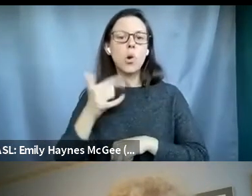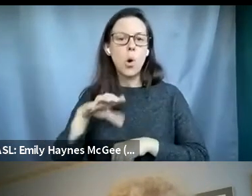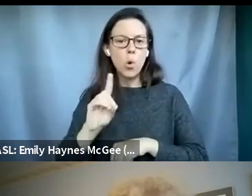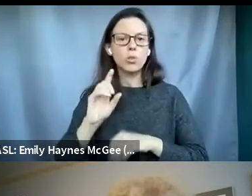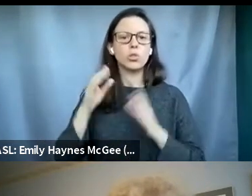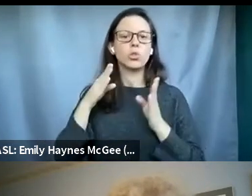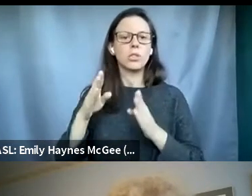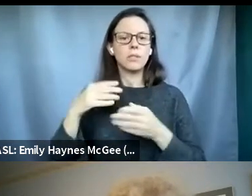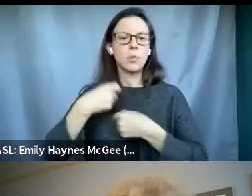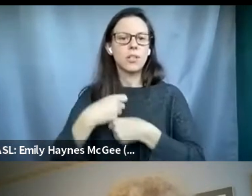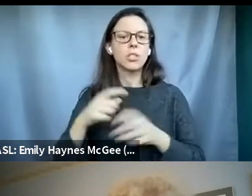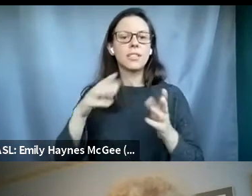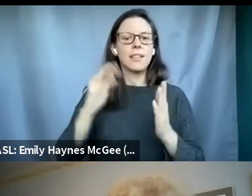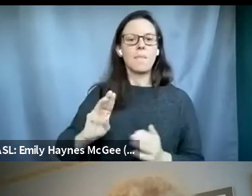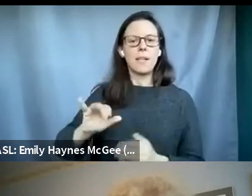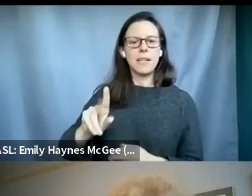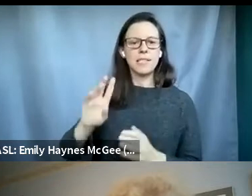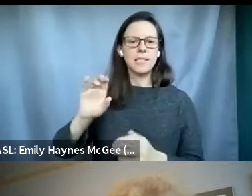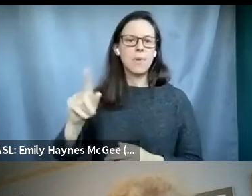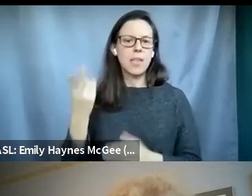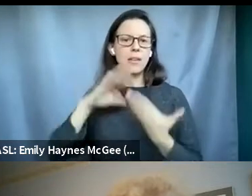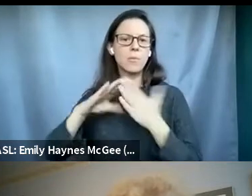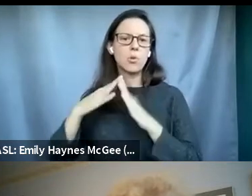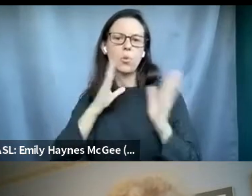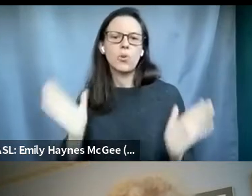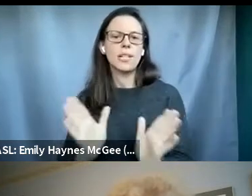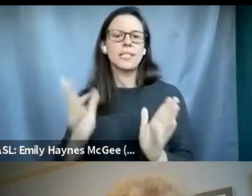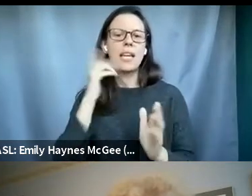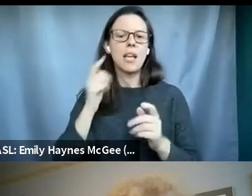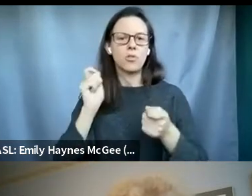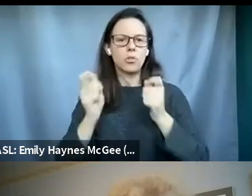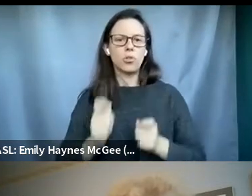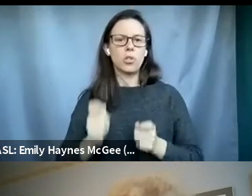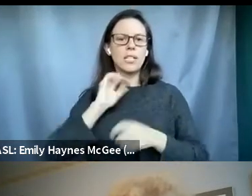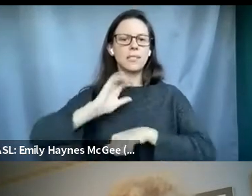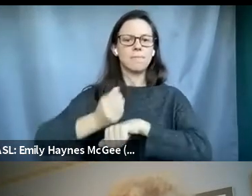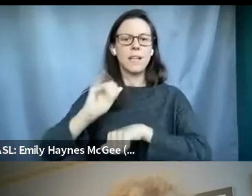Why did we think to bring these beautiful minds together to create this think pro he can.